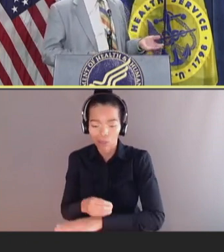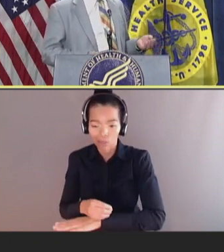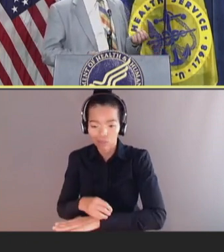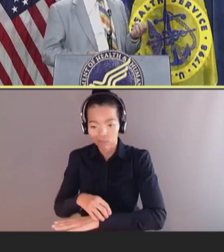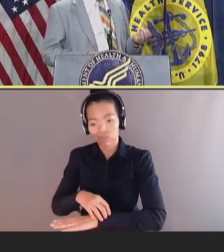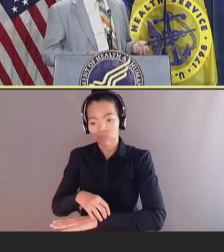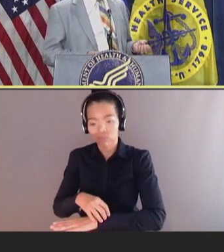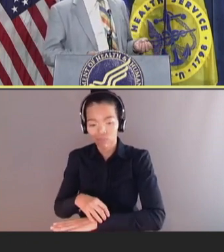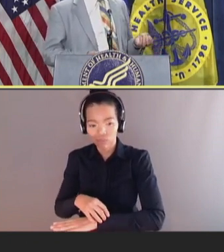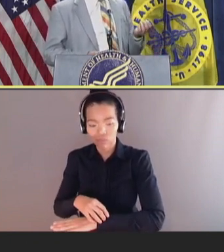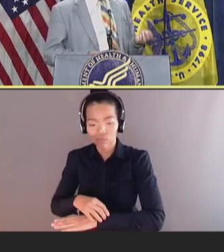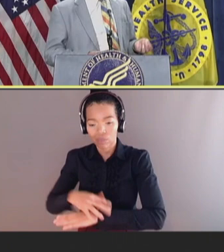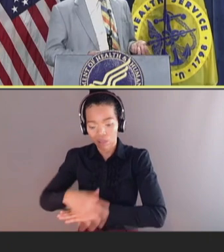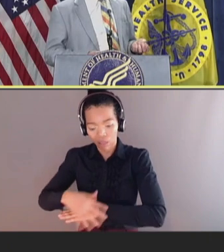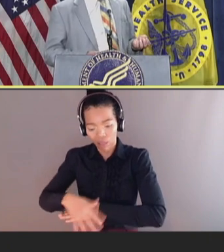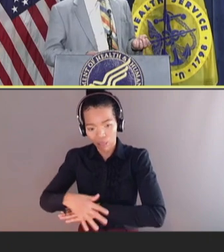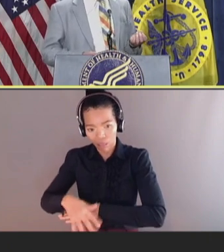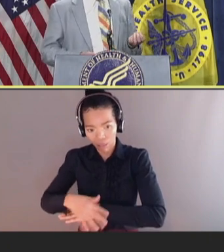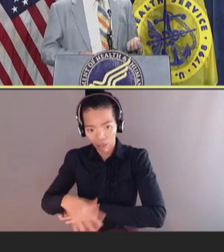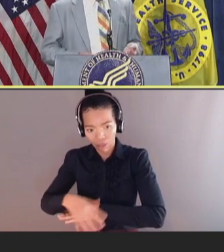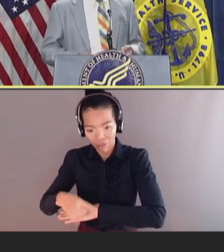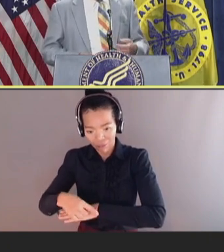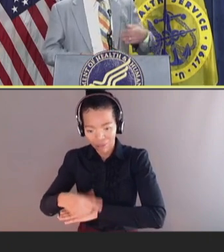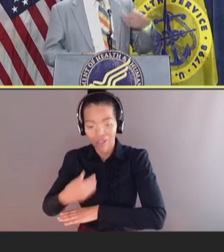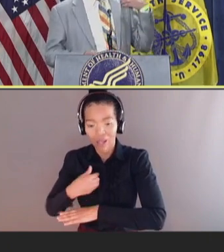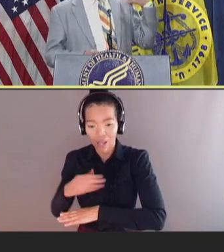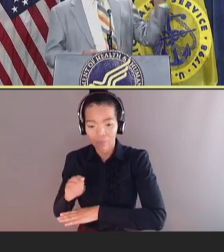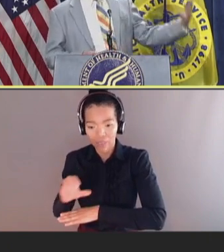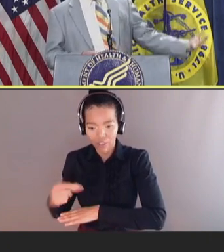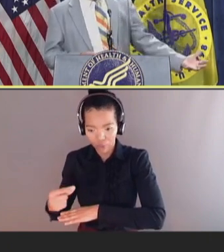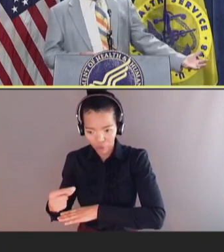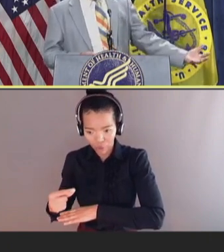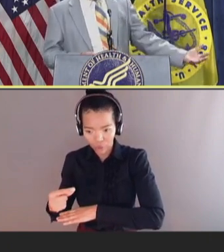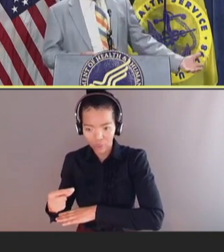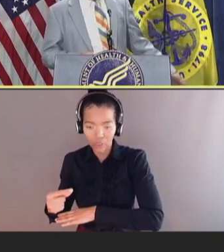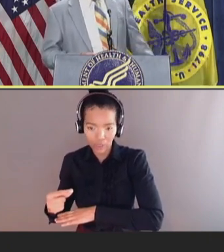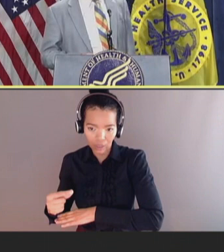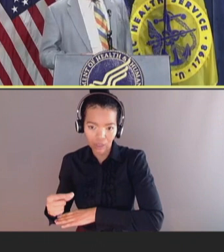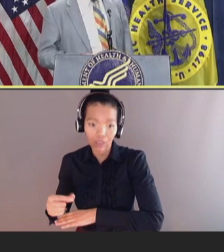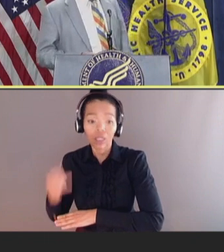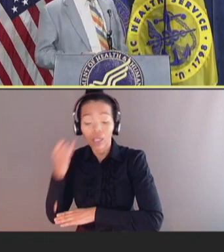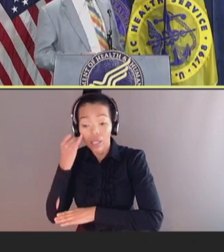that contains viable BCG as long as the sores open. So,